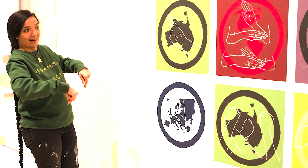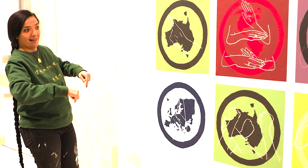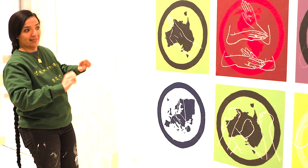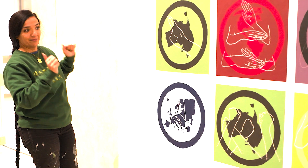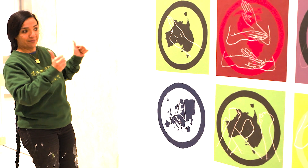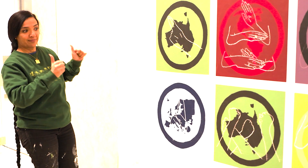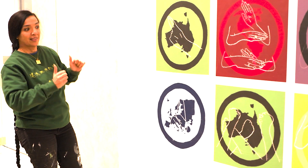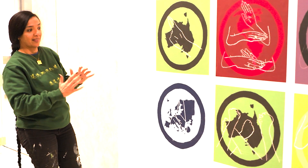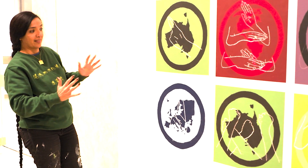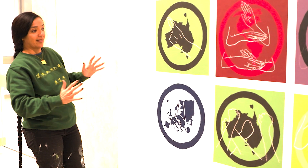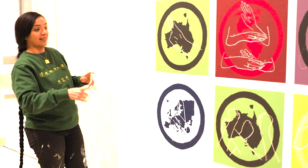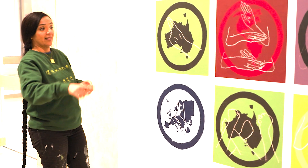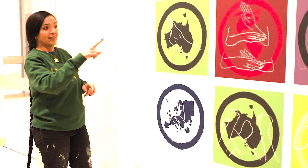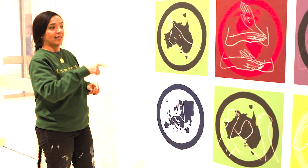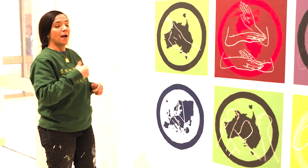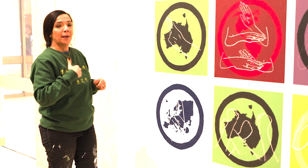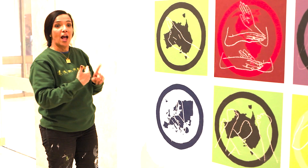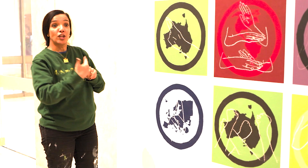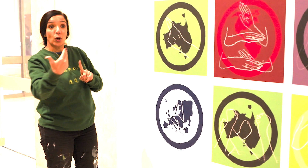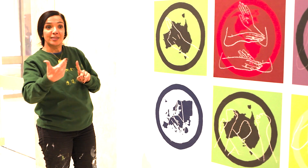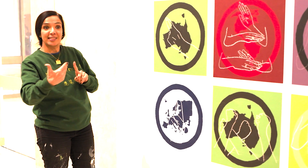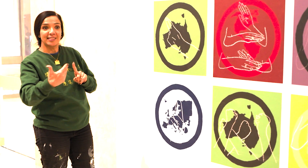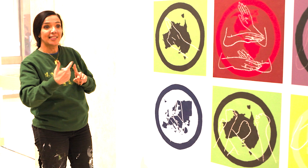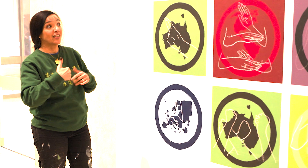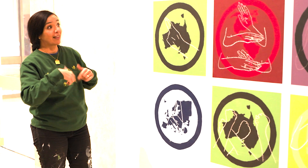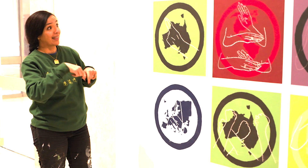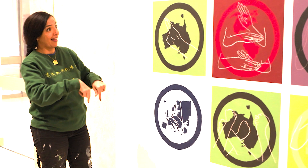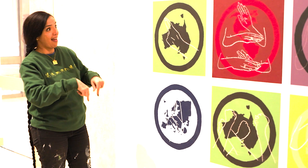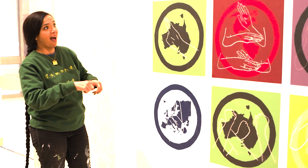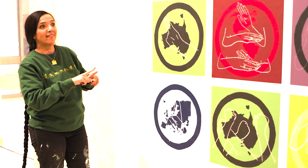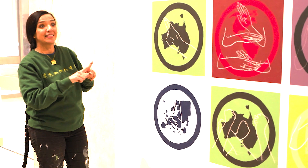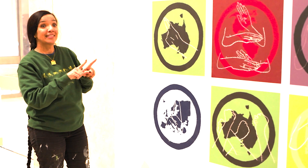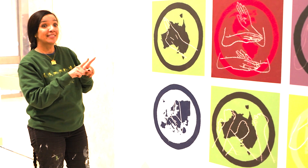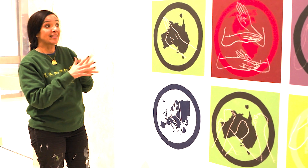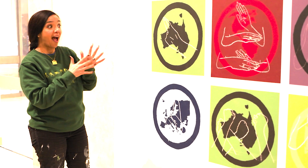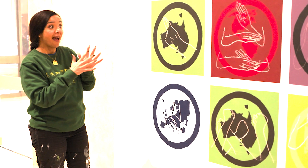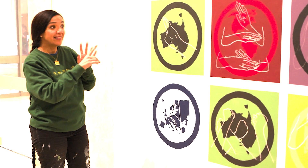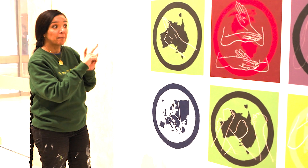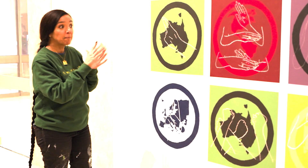because I've got more space here to do so. And I've noticed that here,